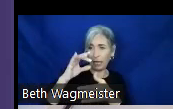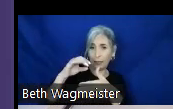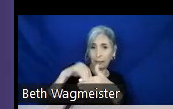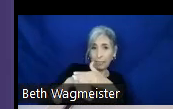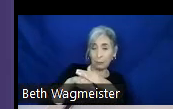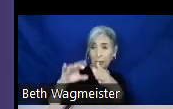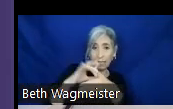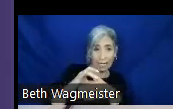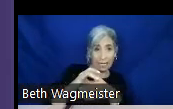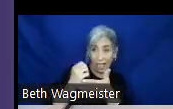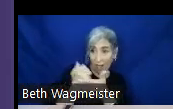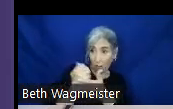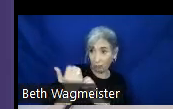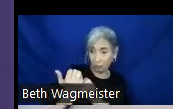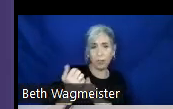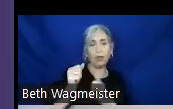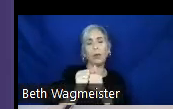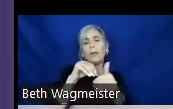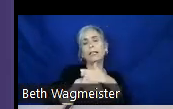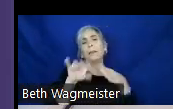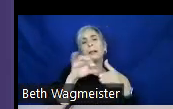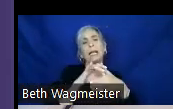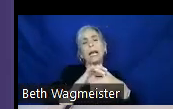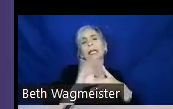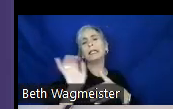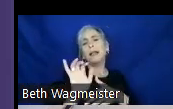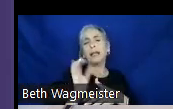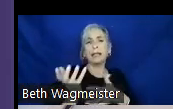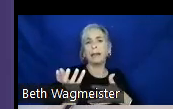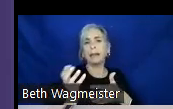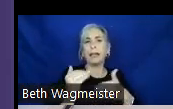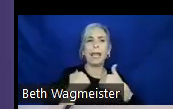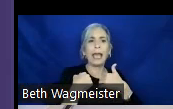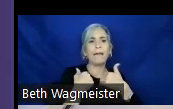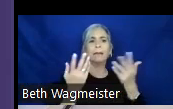help with that? Accessible content is stuff like that have tables, that have headers.